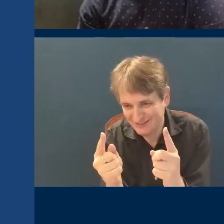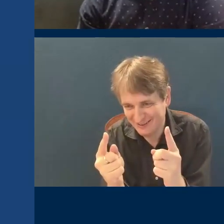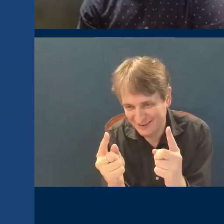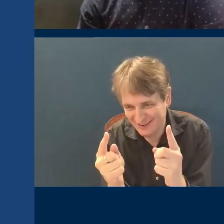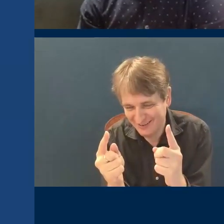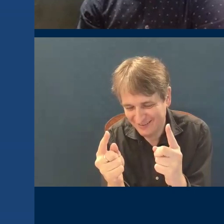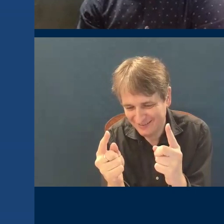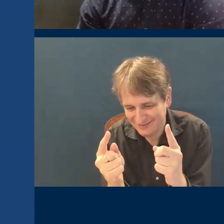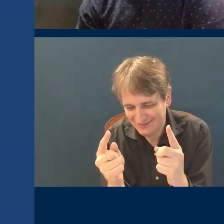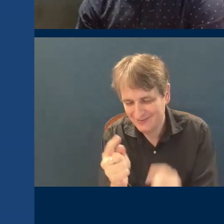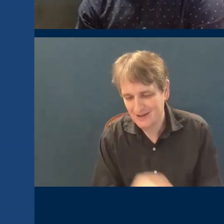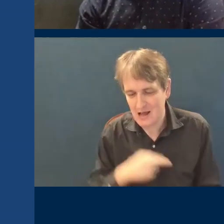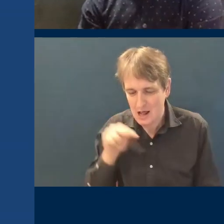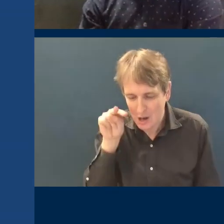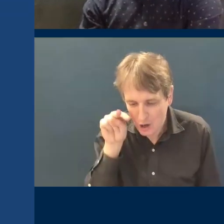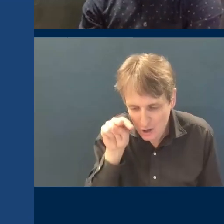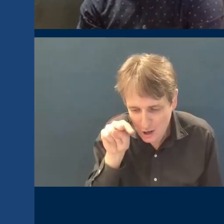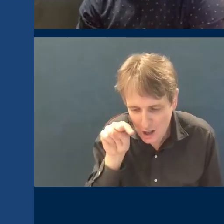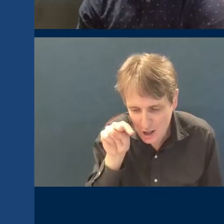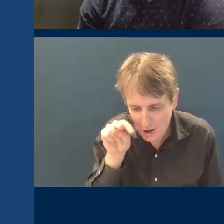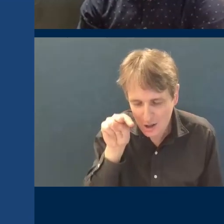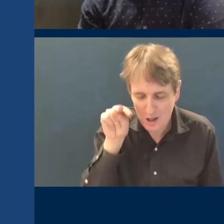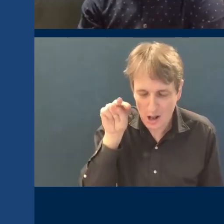But don't assume it's going to be successful.